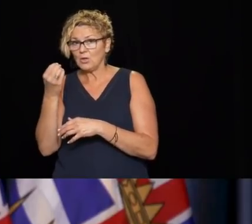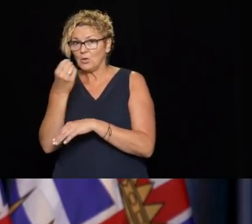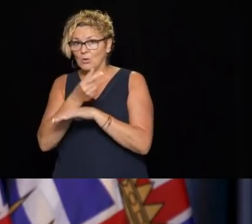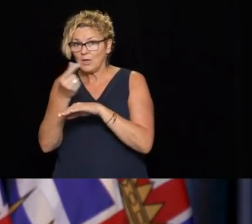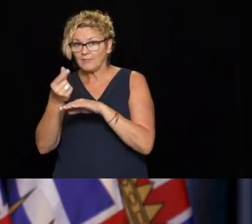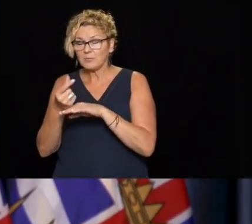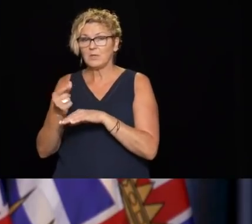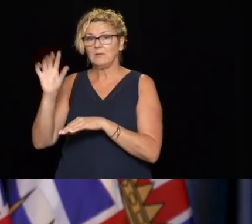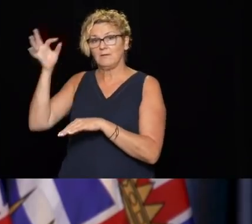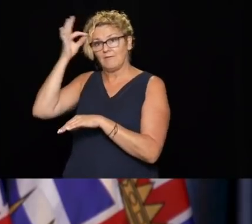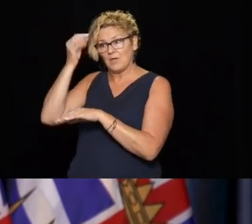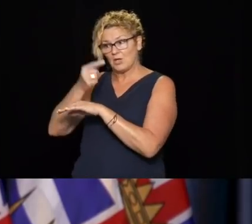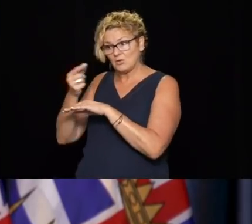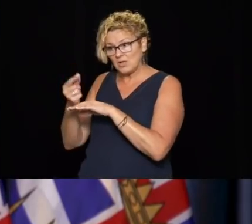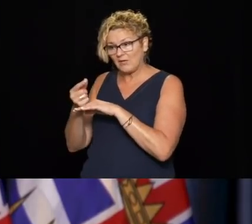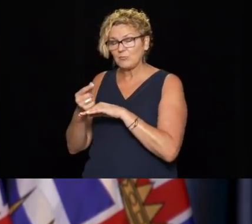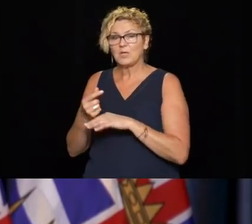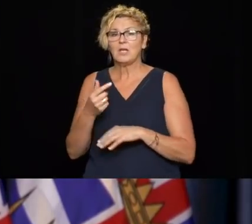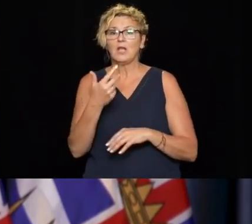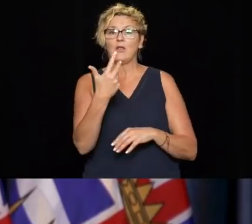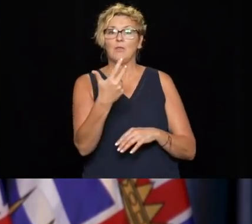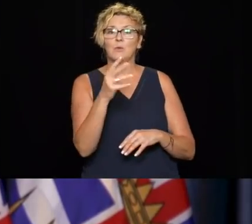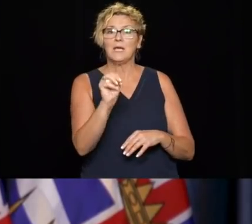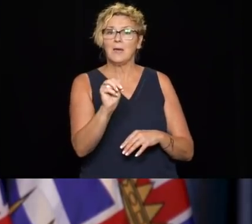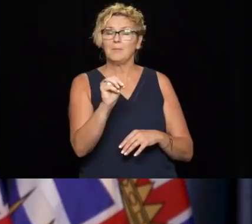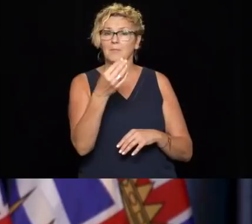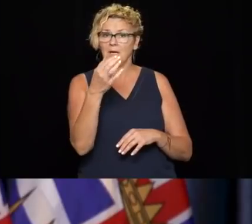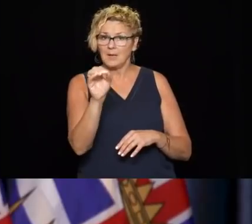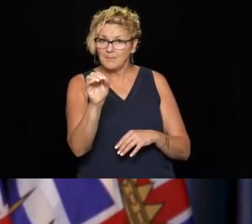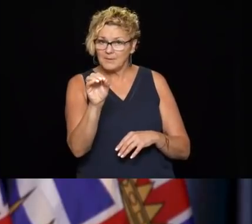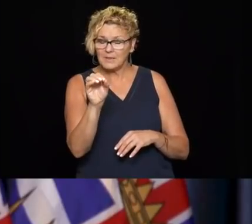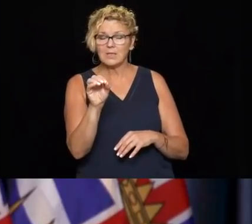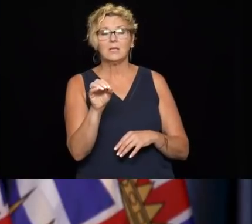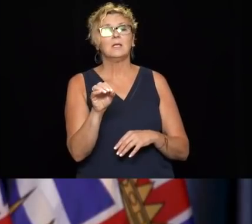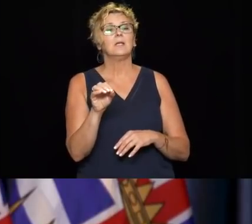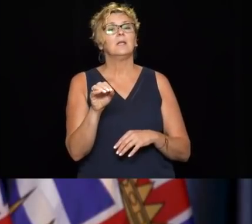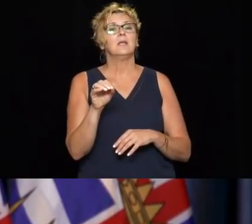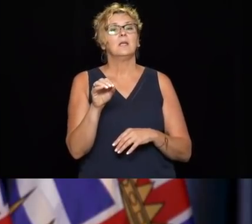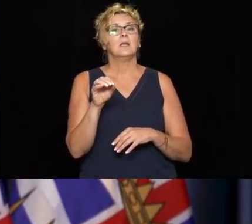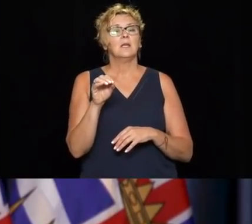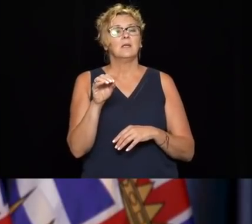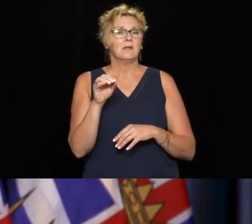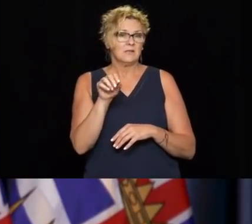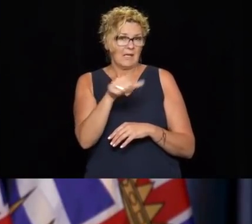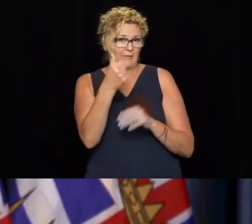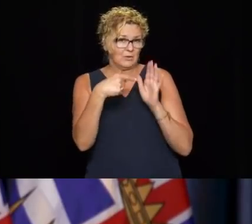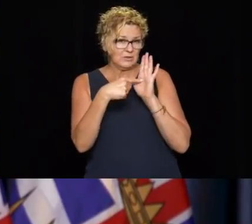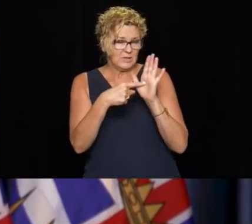getting them, in addition to that I would say that the federal government we saw the agreement between the federal government in